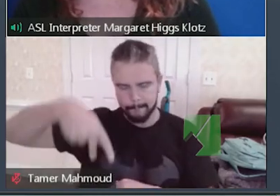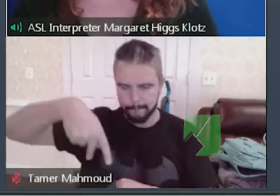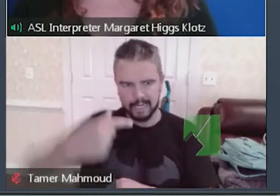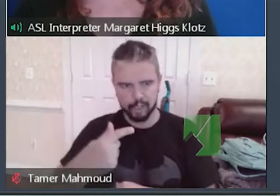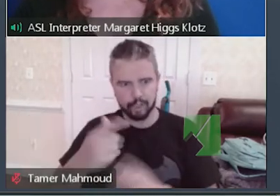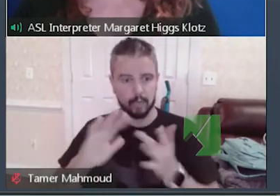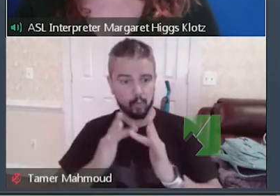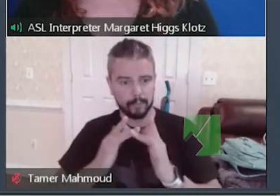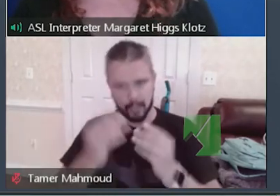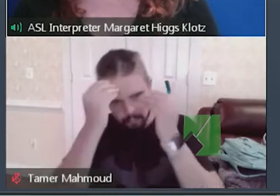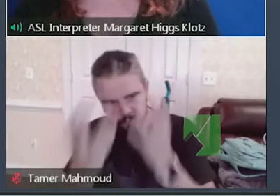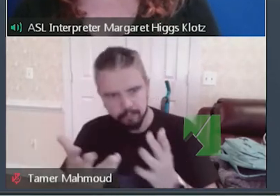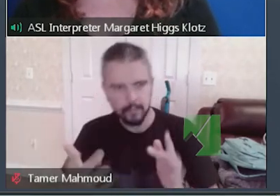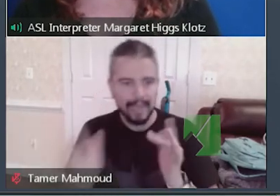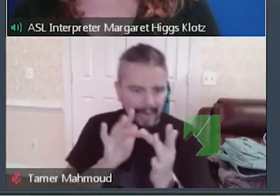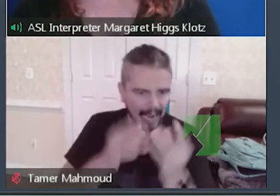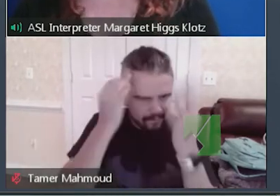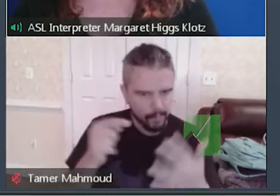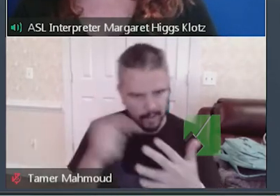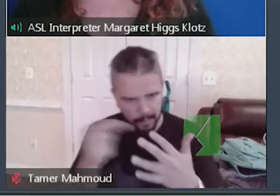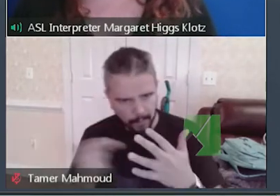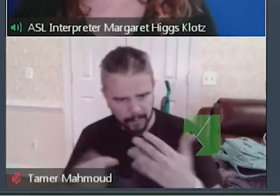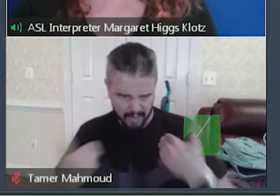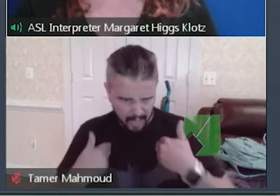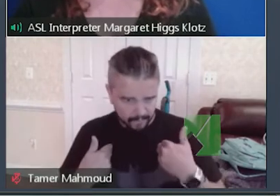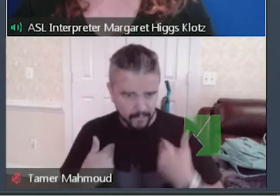and there could be more advertising or put it on the PG